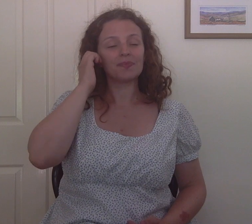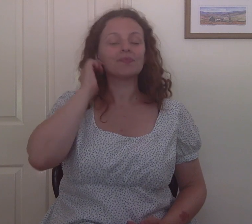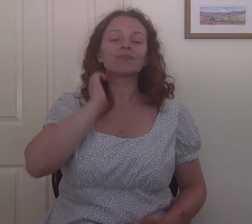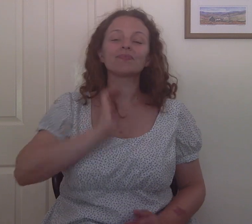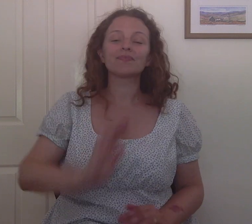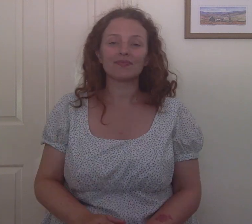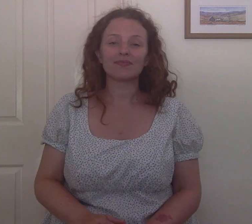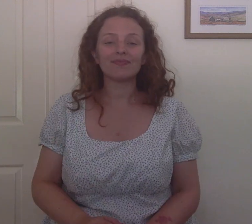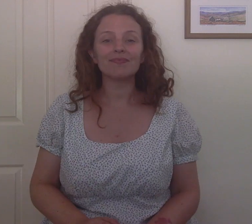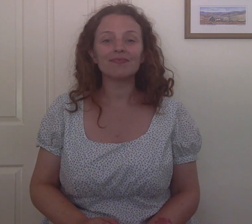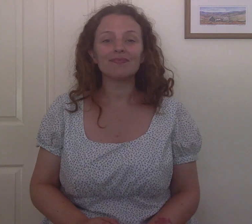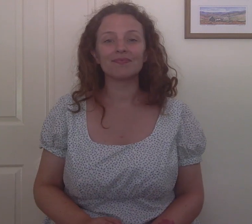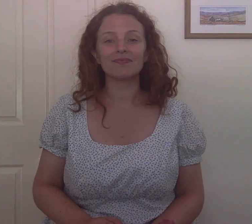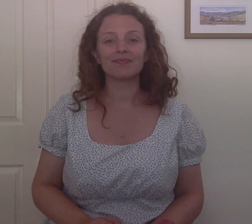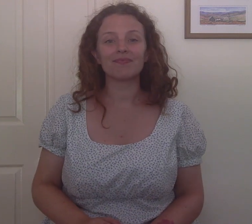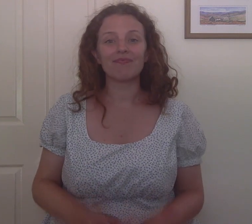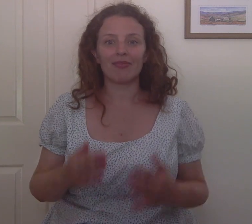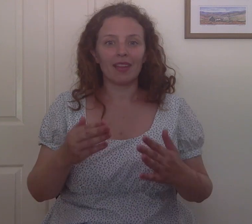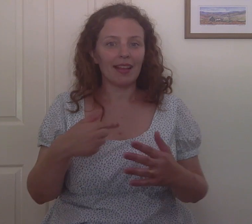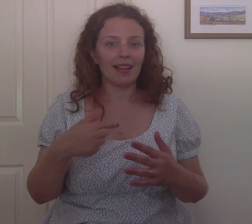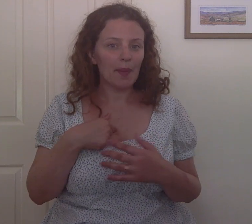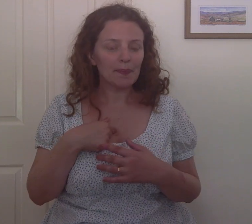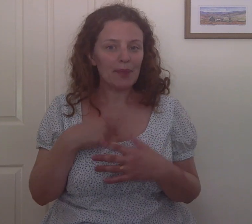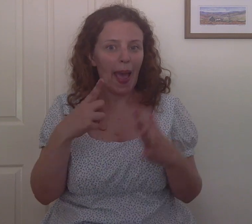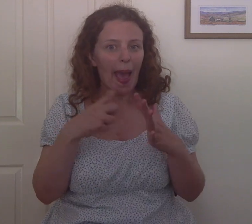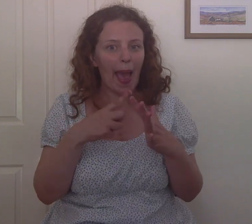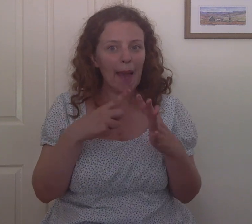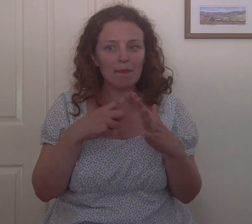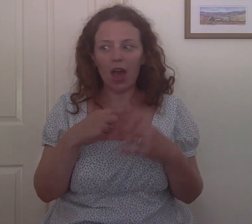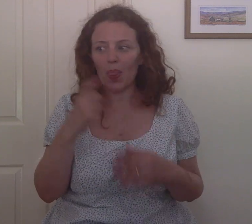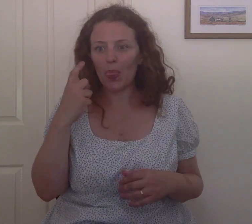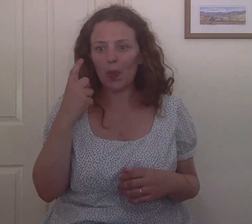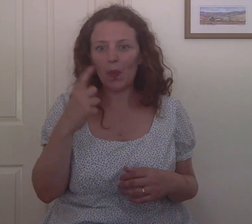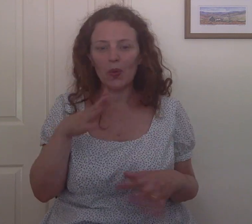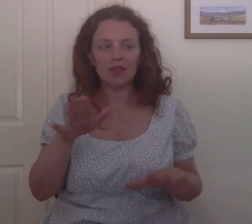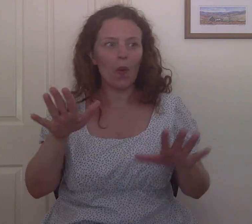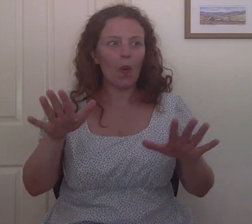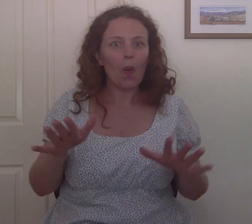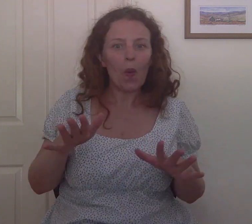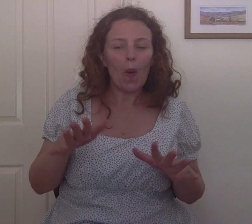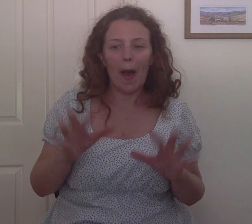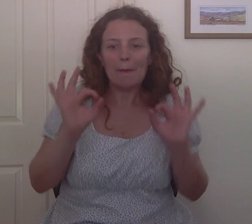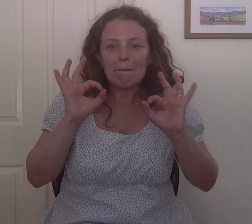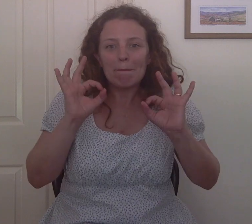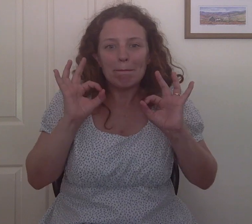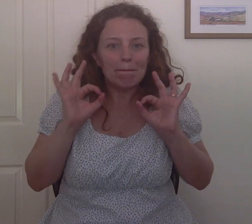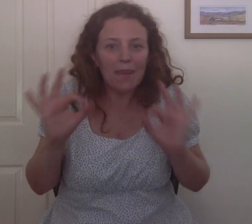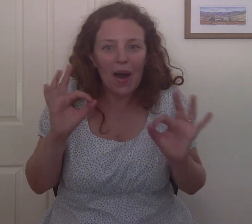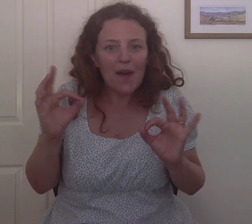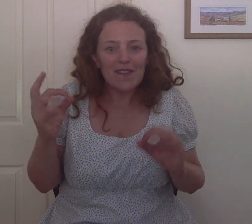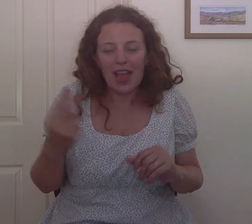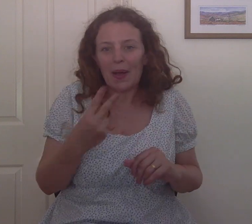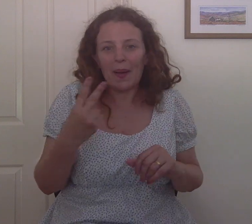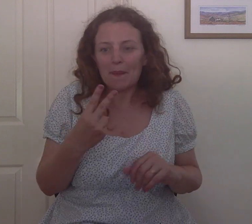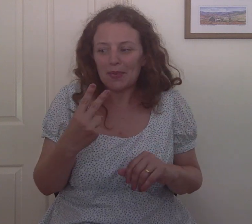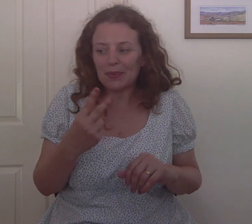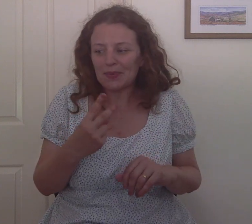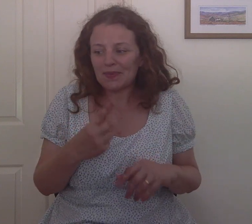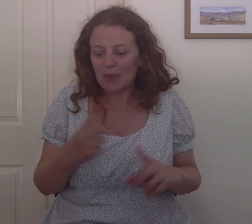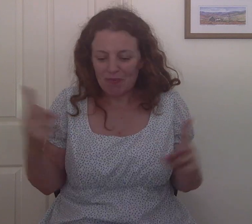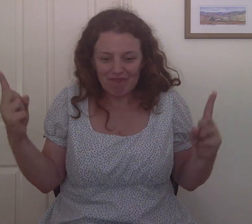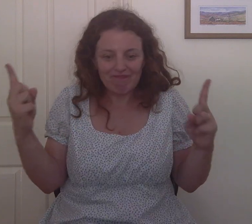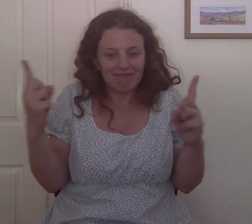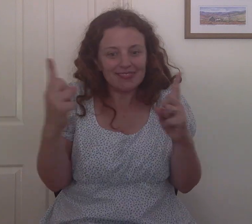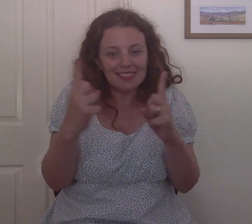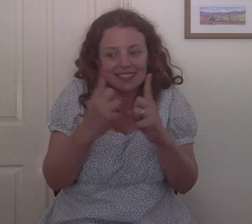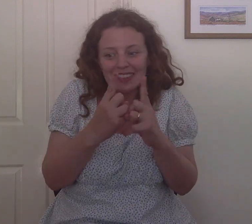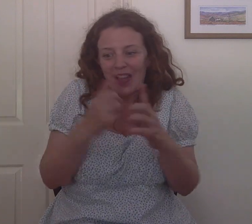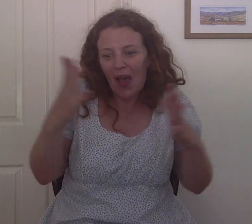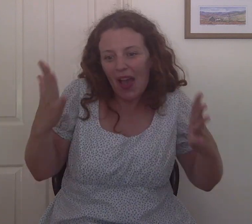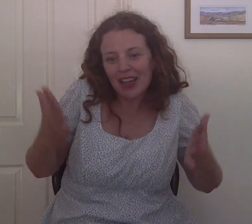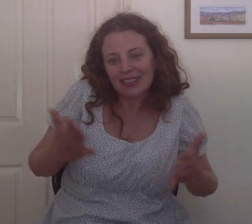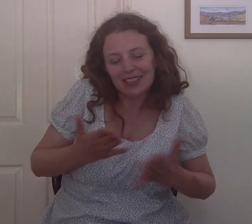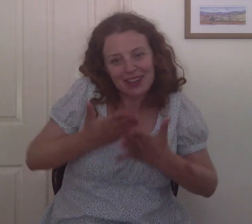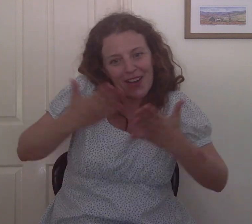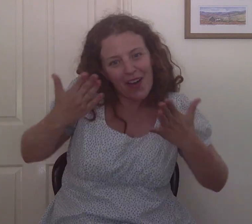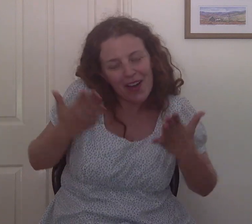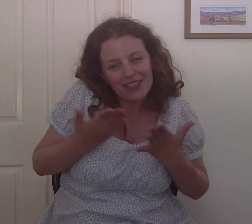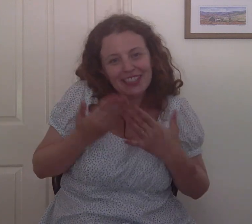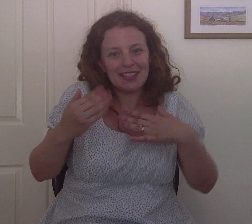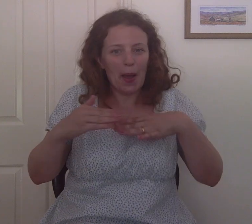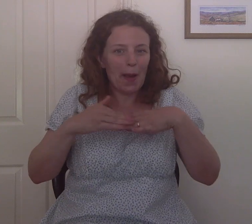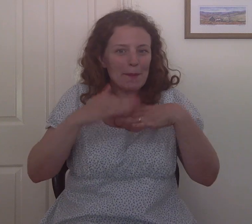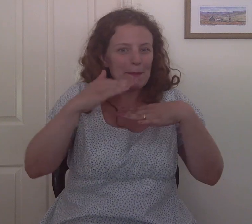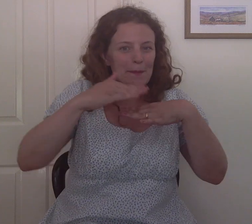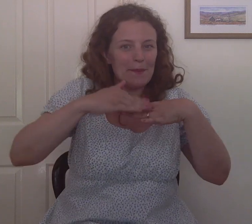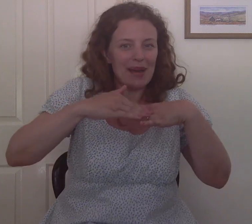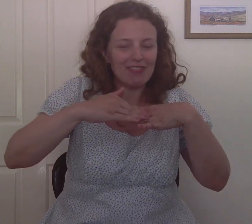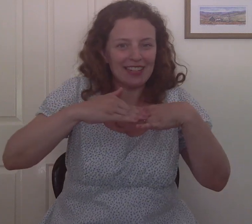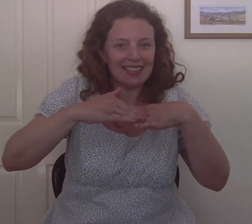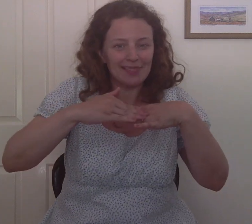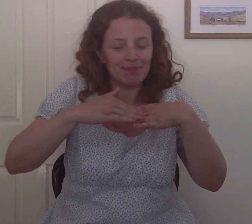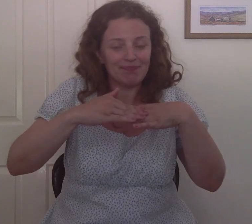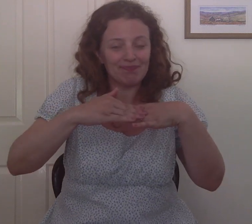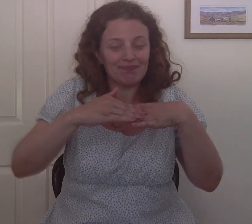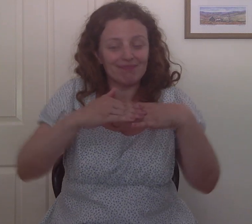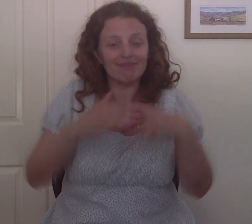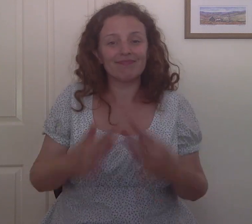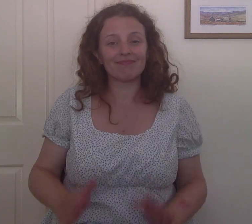Emma thought they would make the perfect couple.